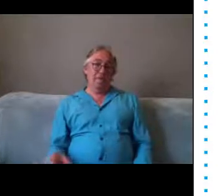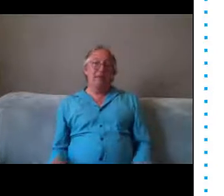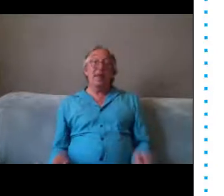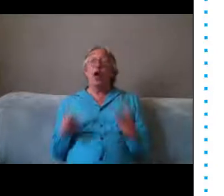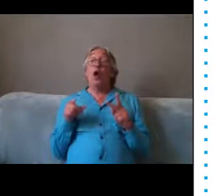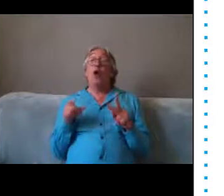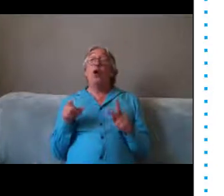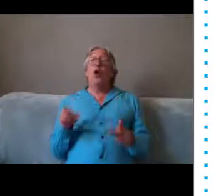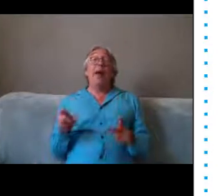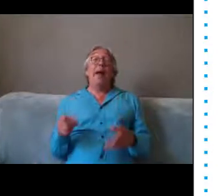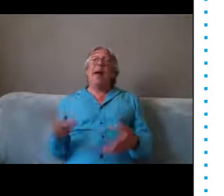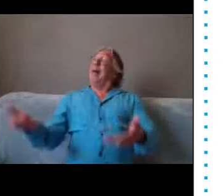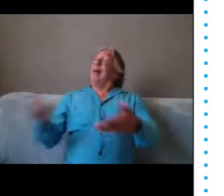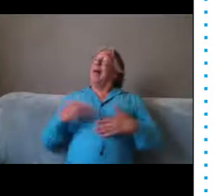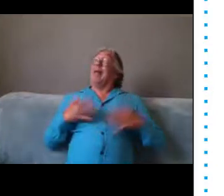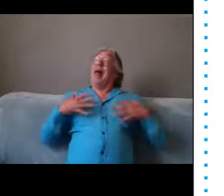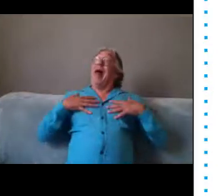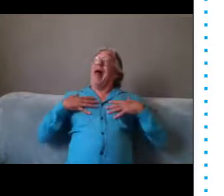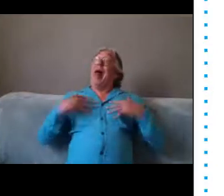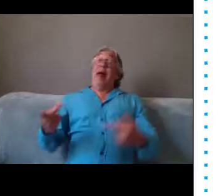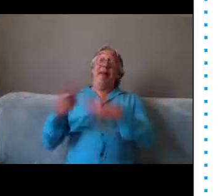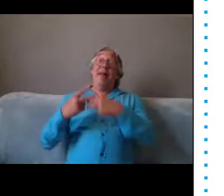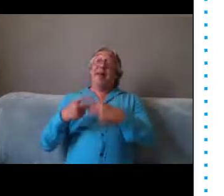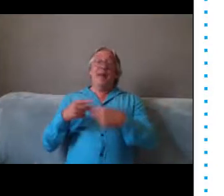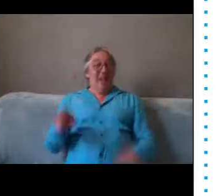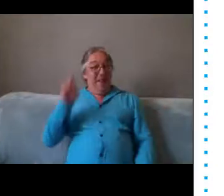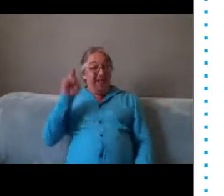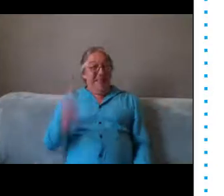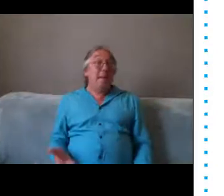The survey was specifically targeting students with disabilities,